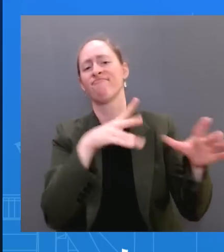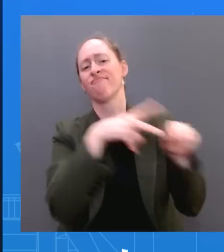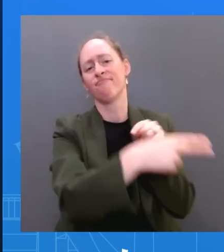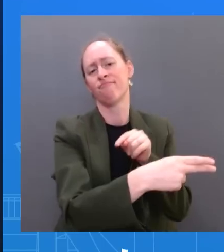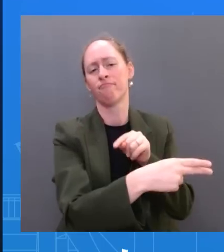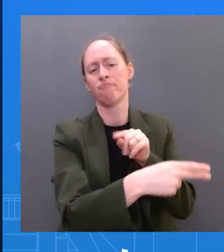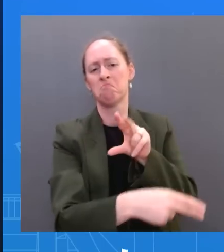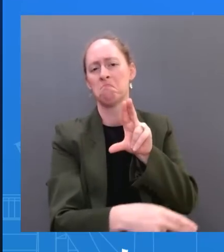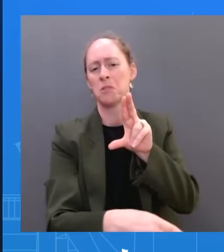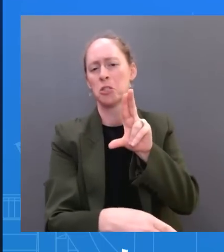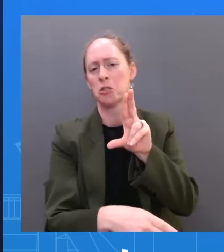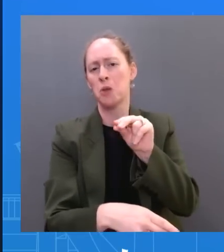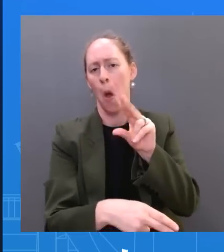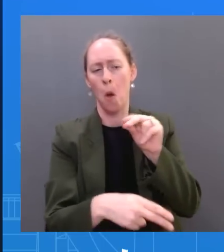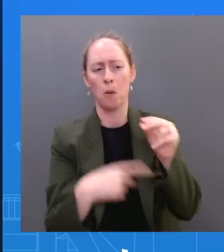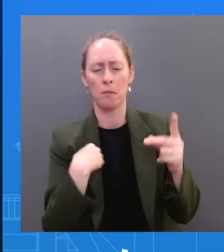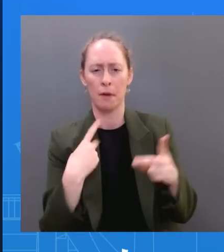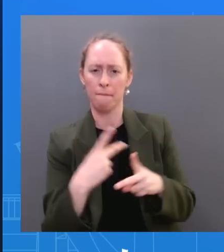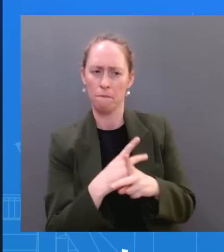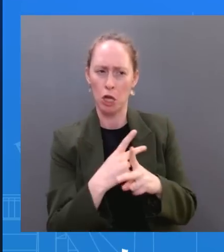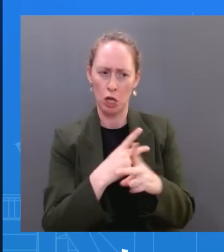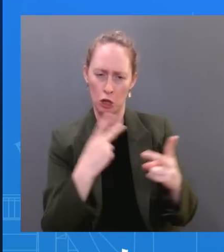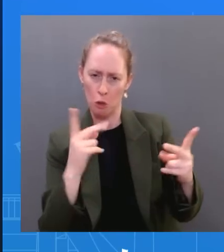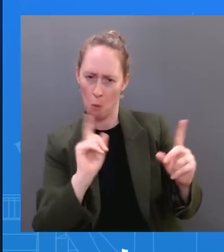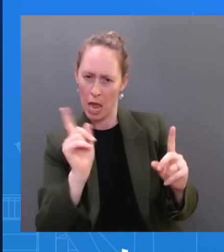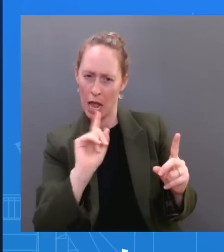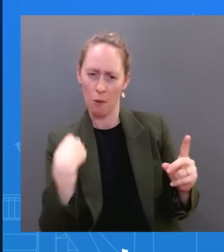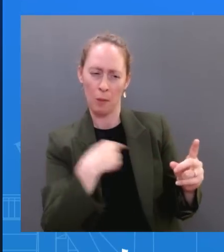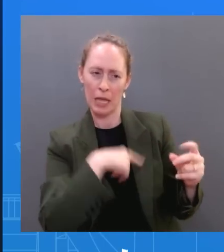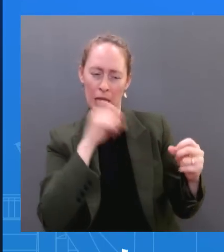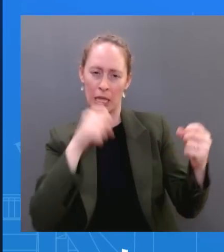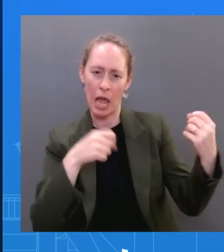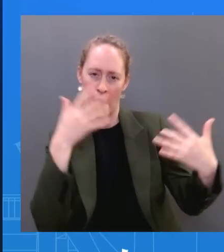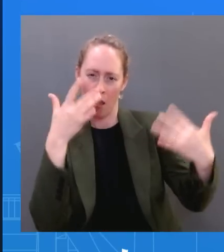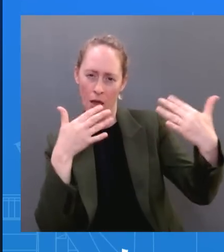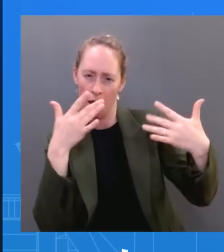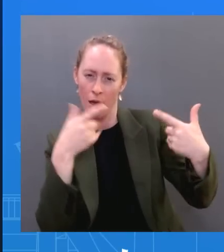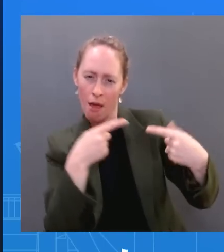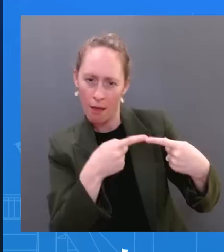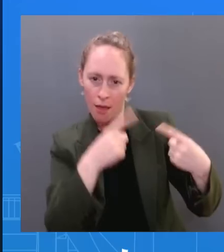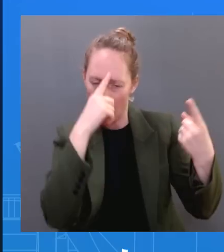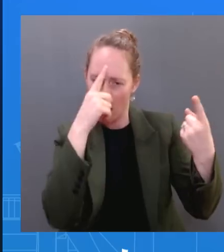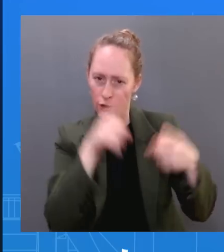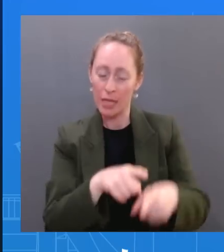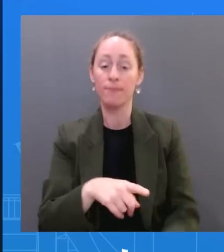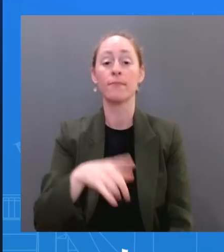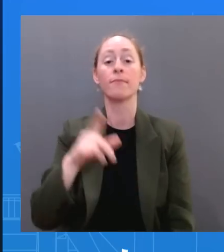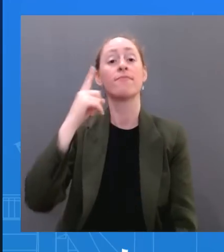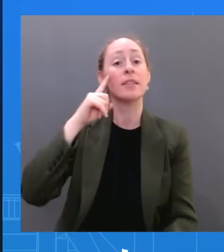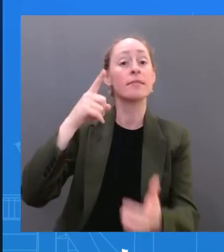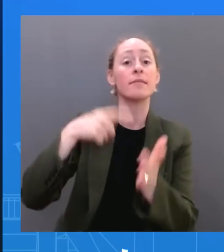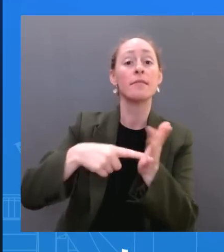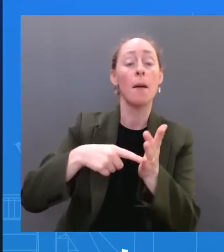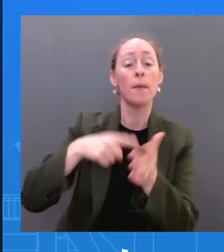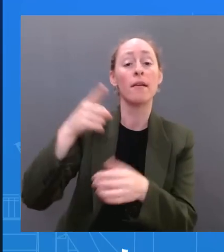One of those is the horrific war in Yemen, where I've stood before you before and been asked questions --